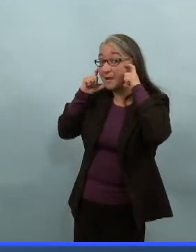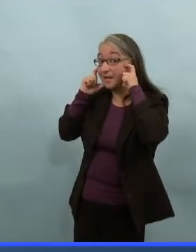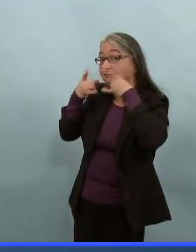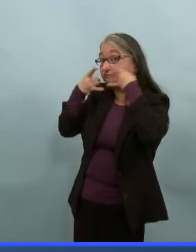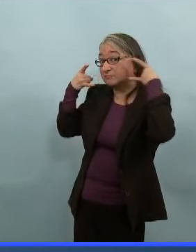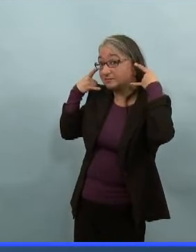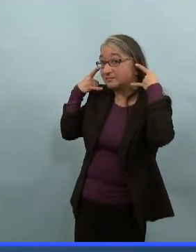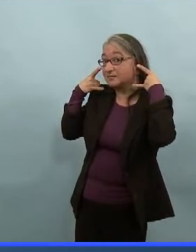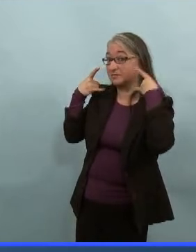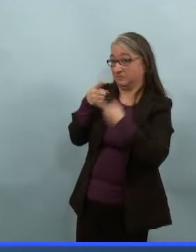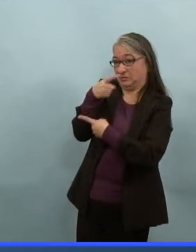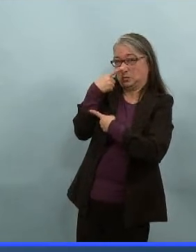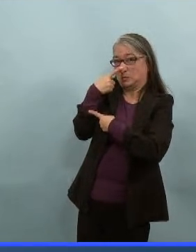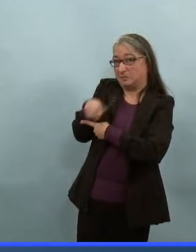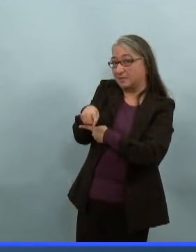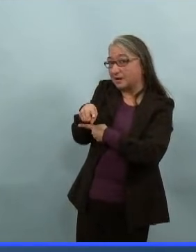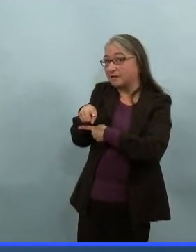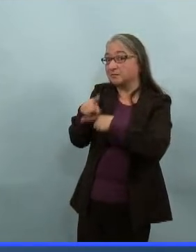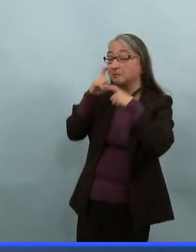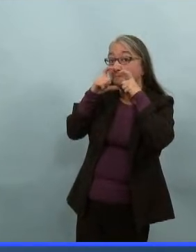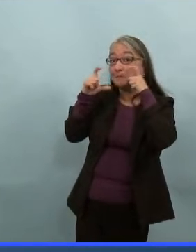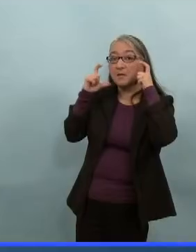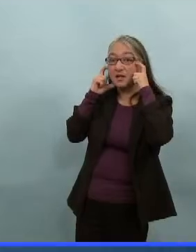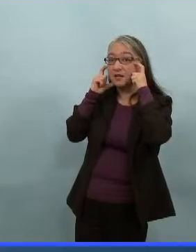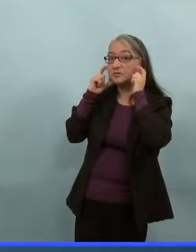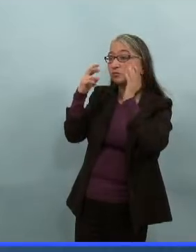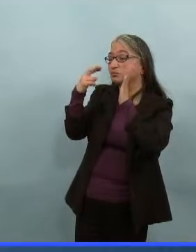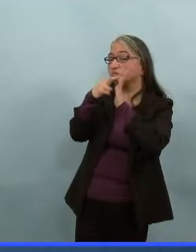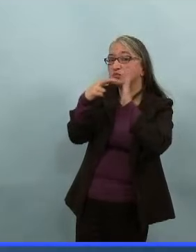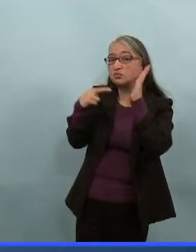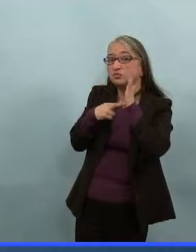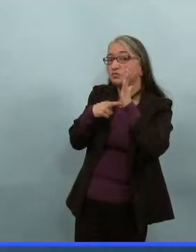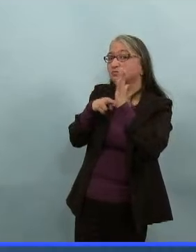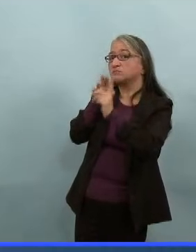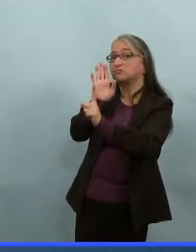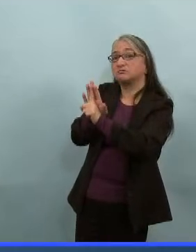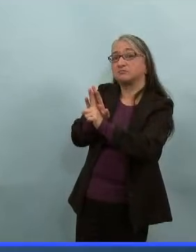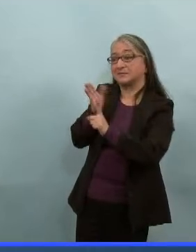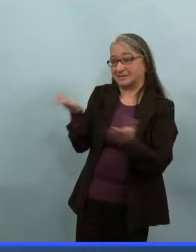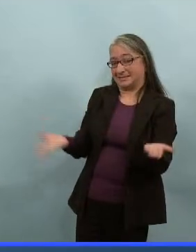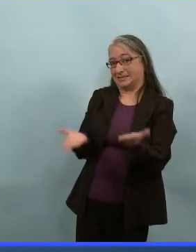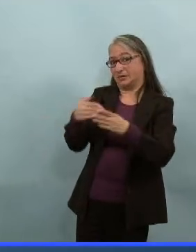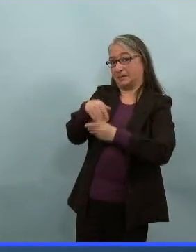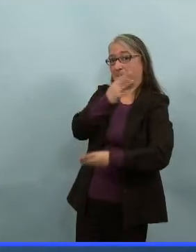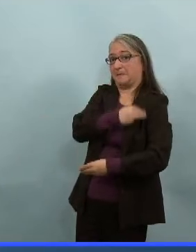we be changing our masking rules here in the province now maybe not allowing any cloth masks